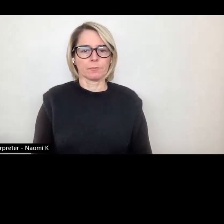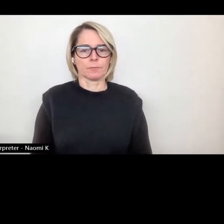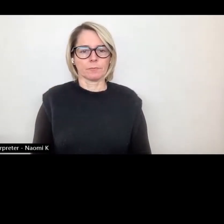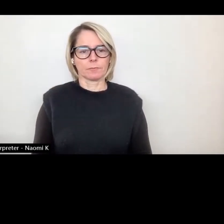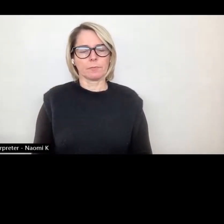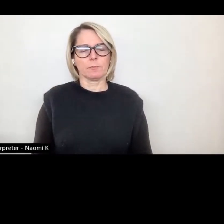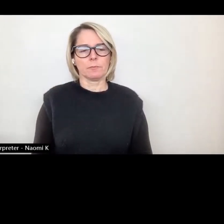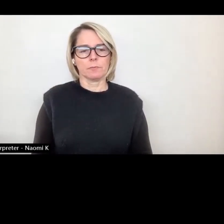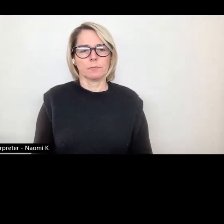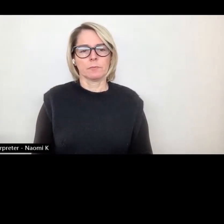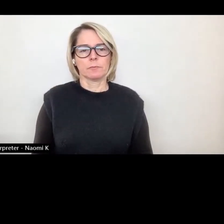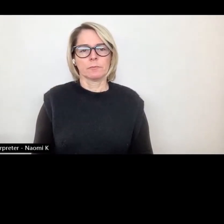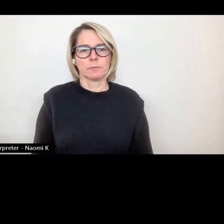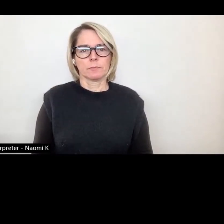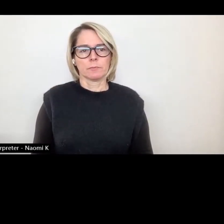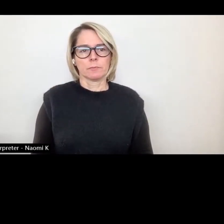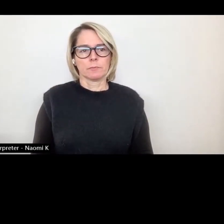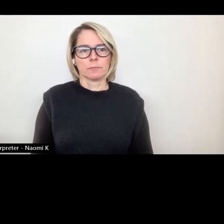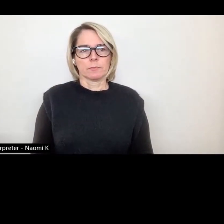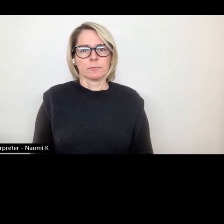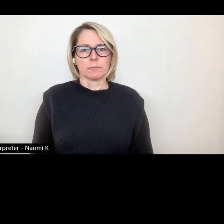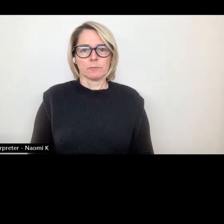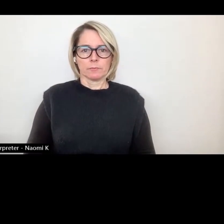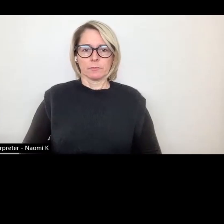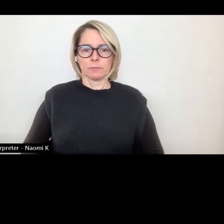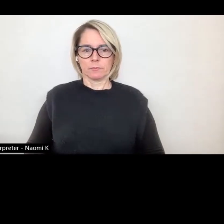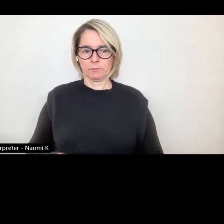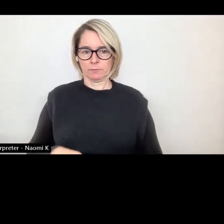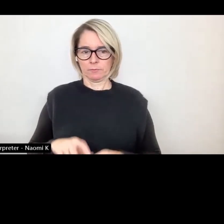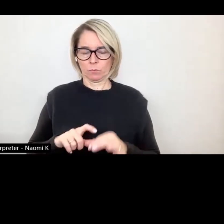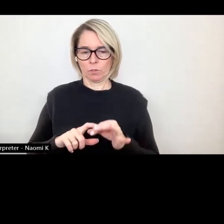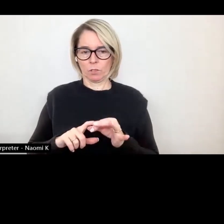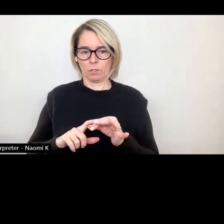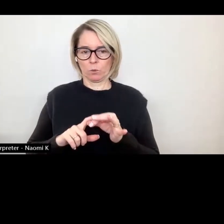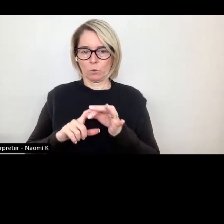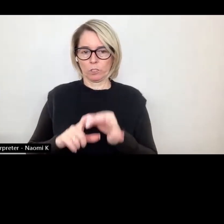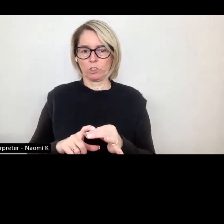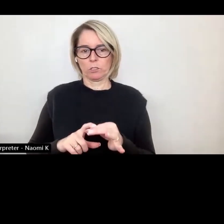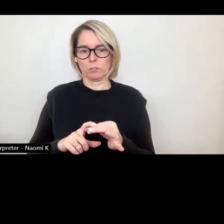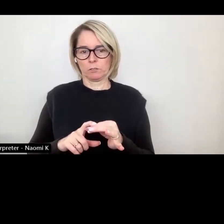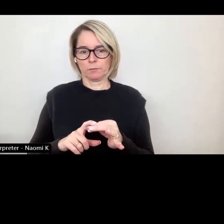There's a question about does the department have any benchmarks of a good application?